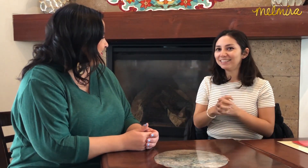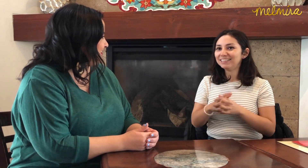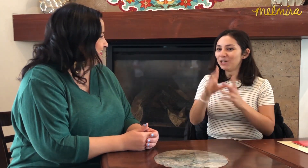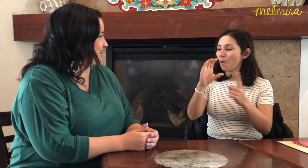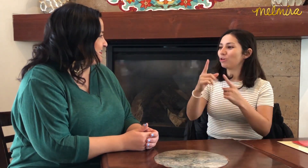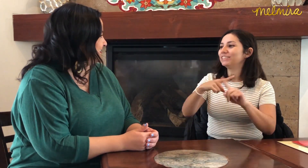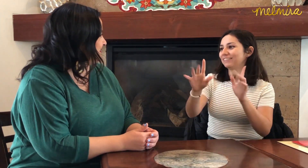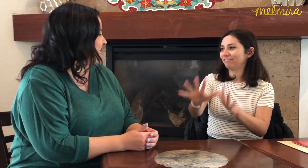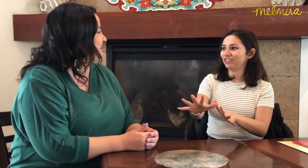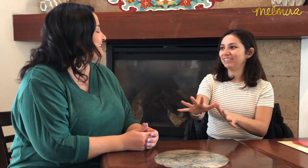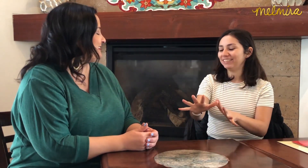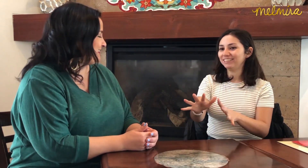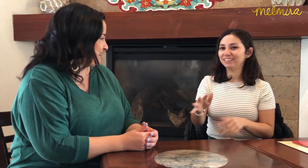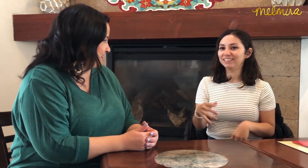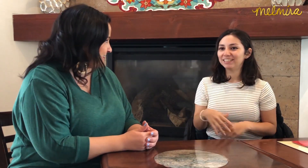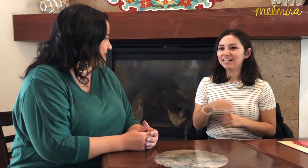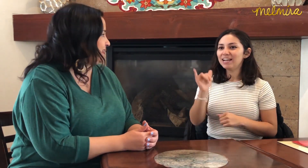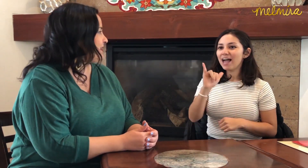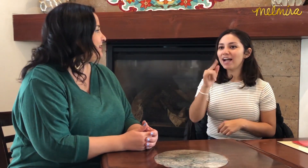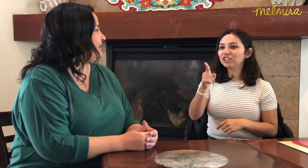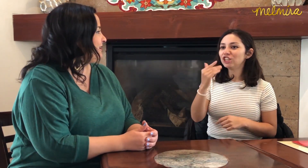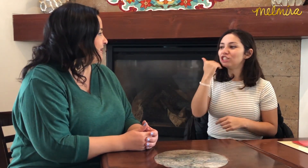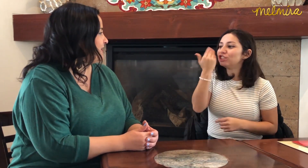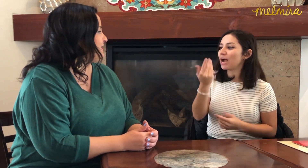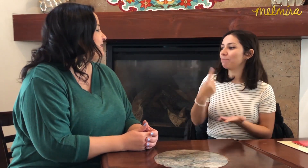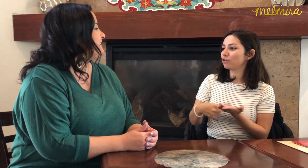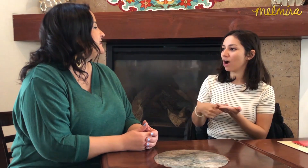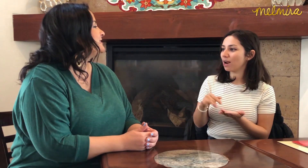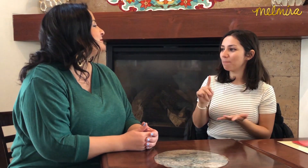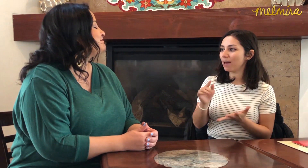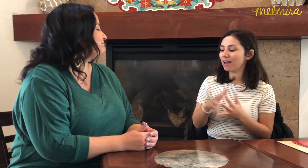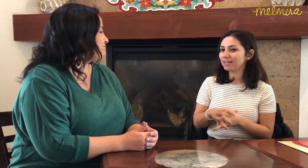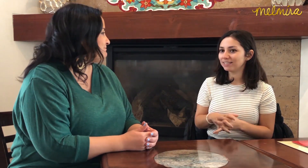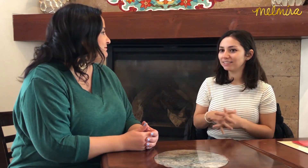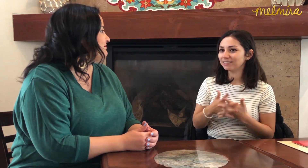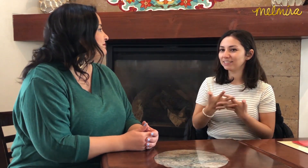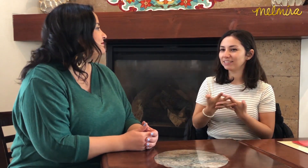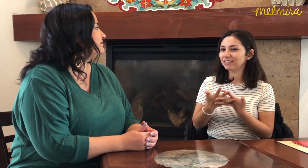But...uh... their culture is different. Like she's ashamed to talk about it.